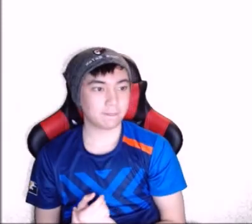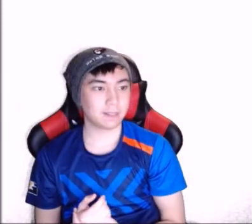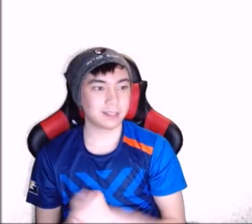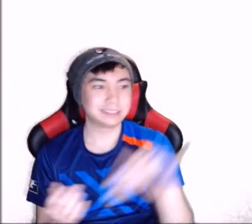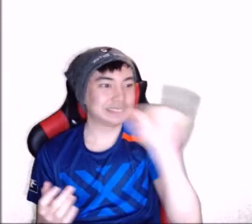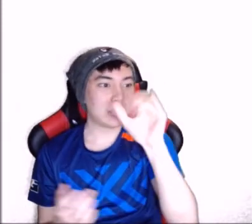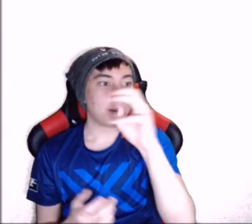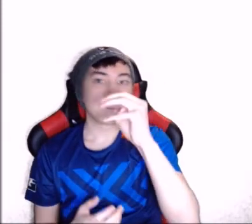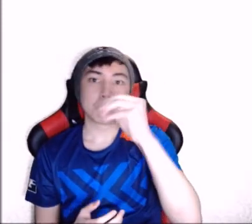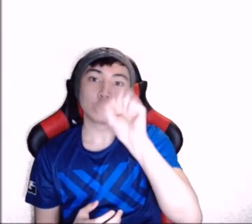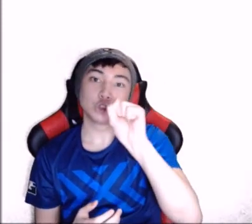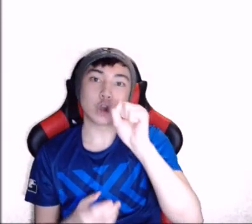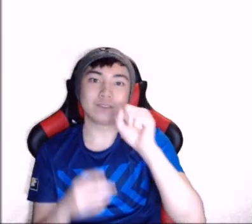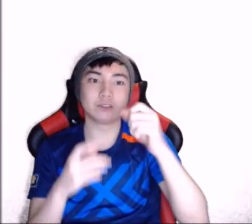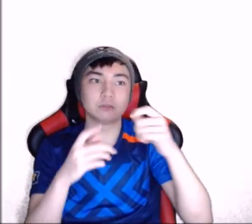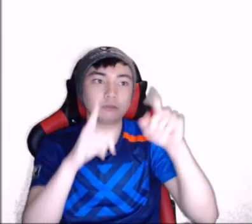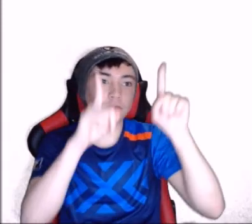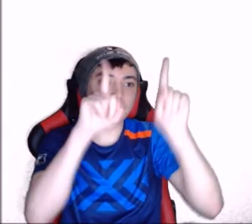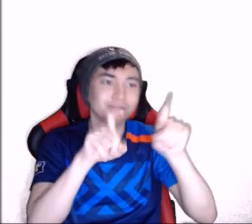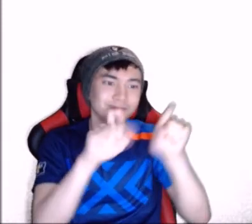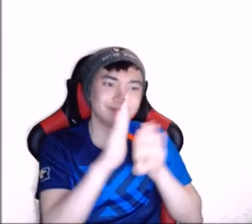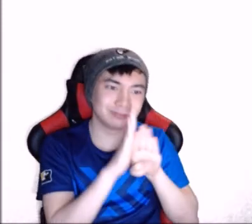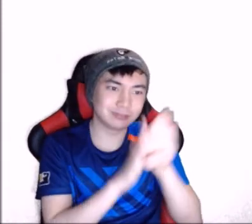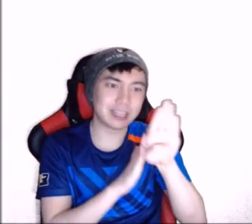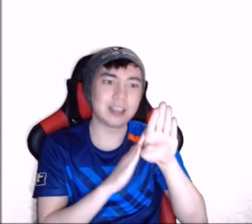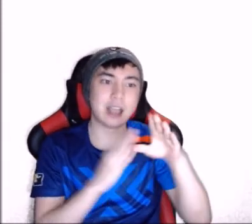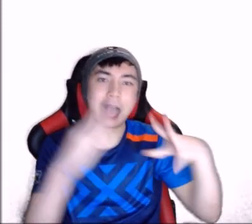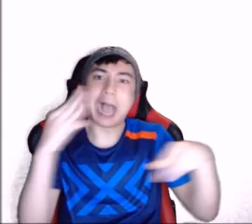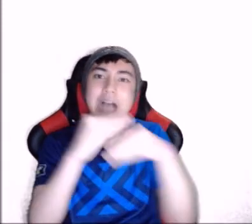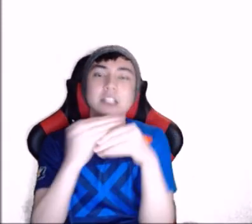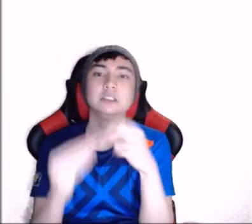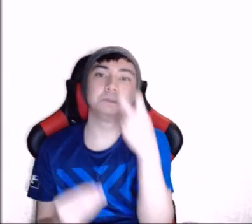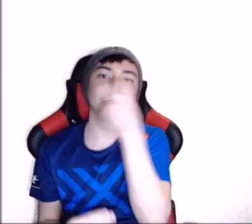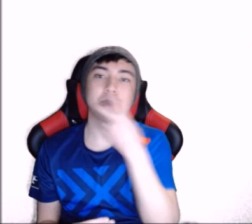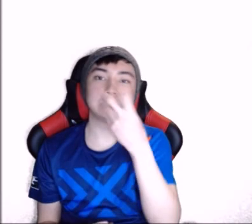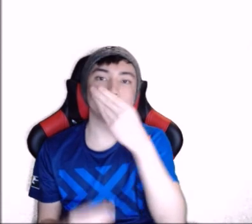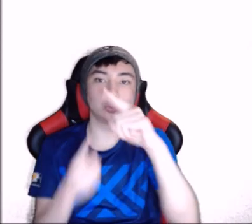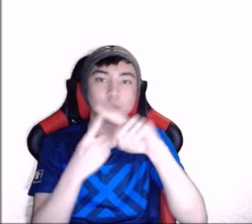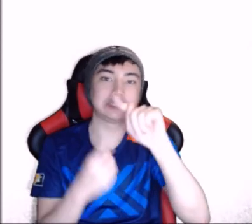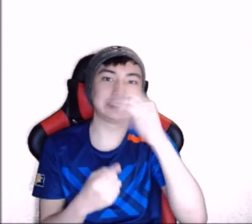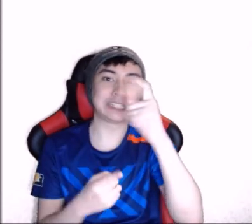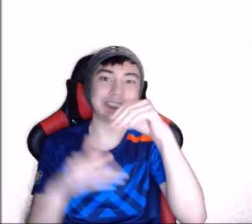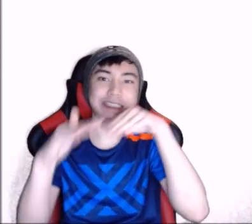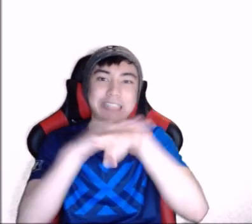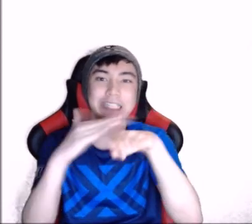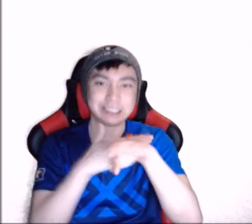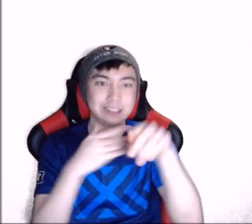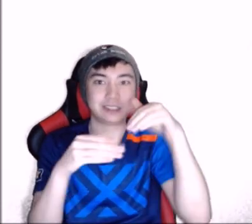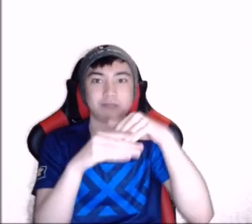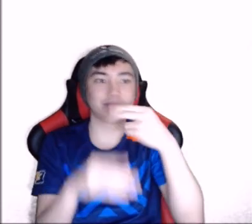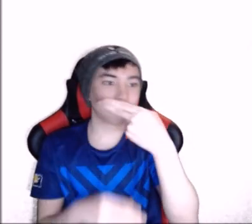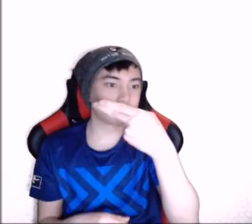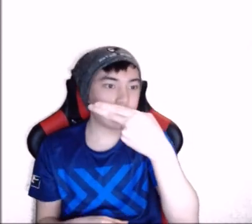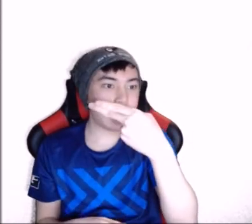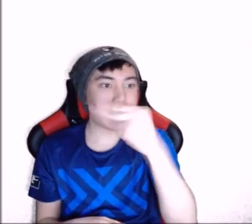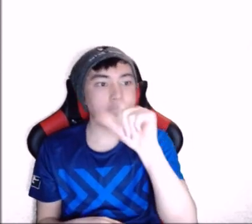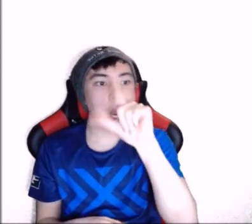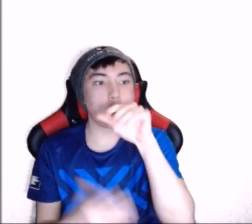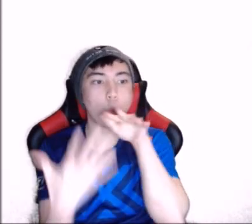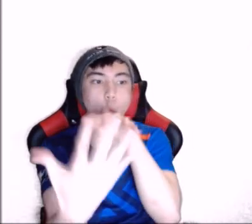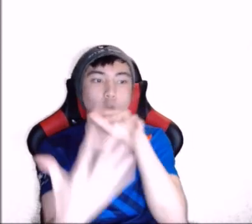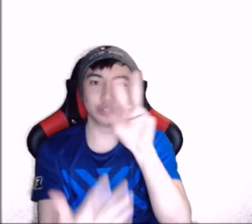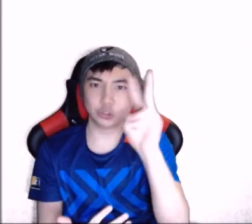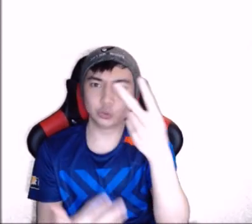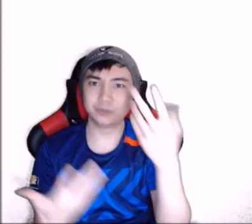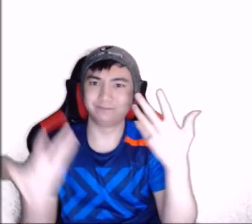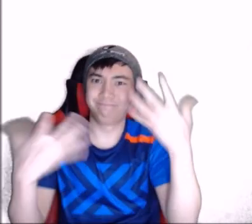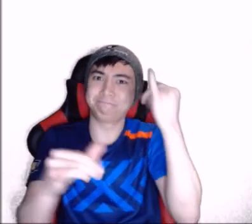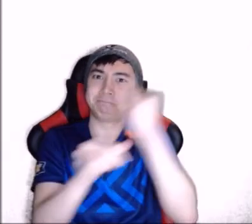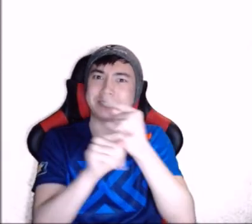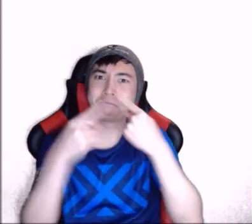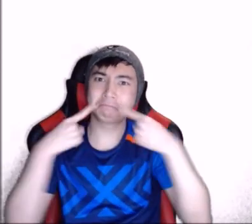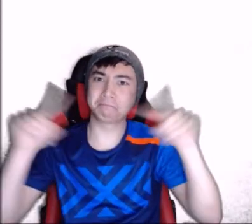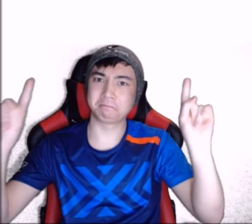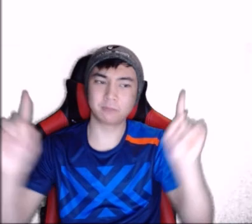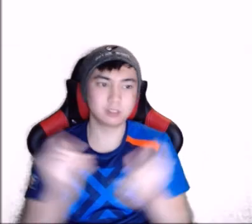Microsoft tested speech to text accessibility features in Halo Wars 2